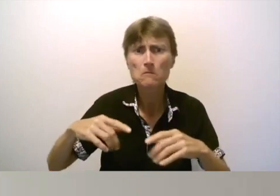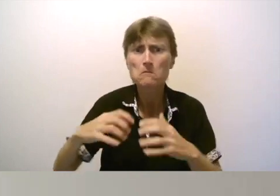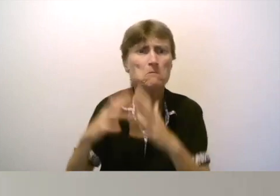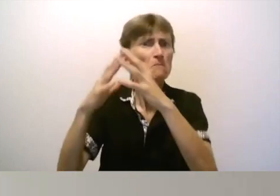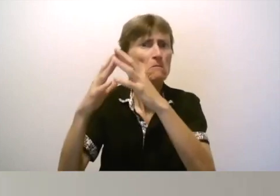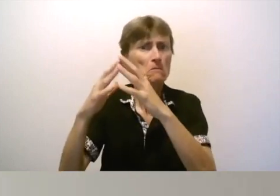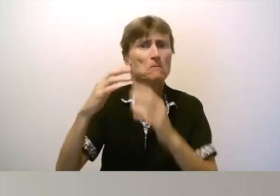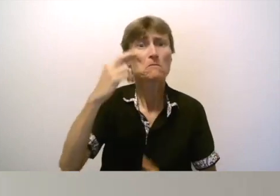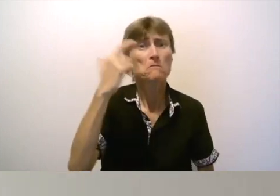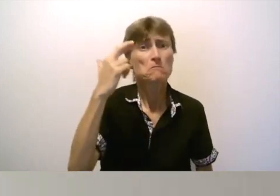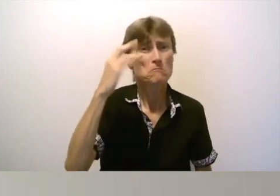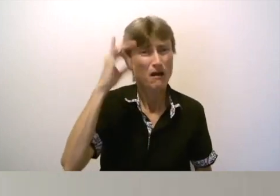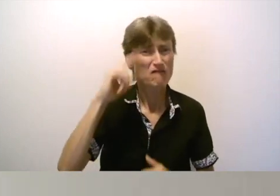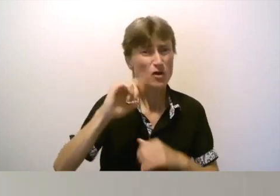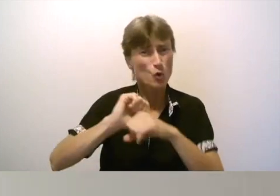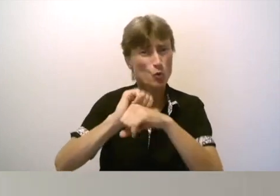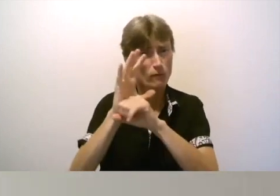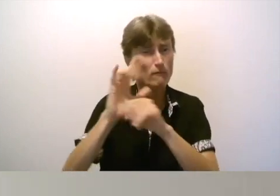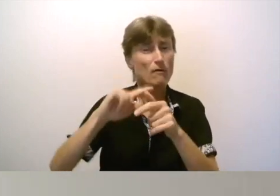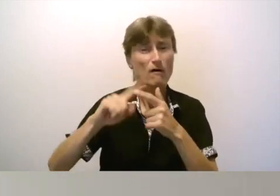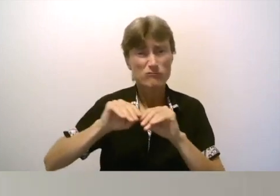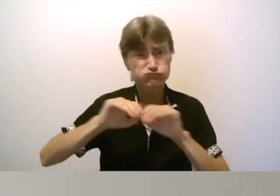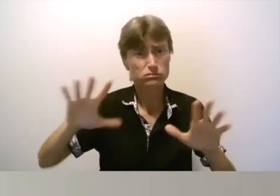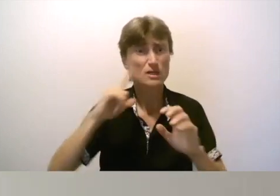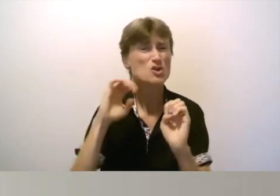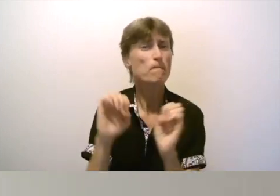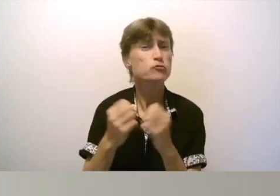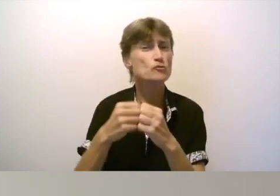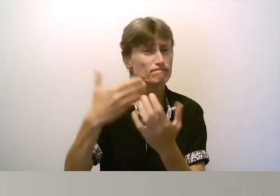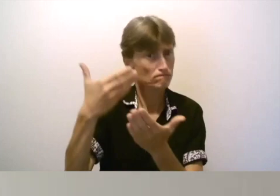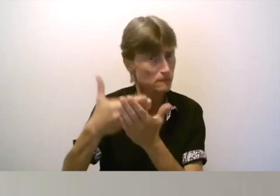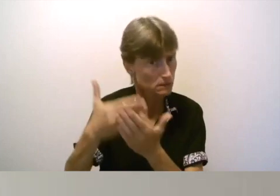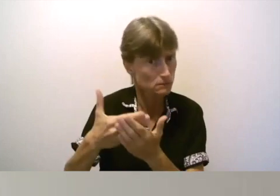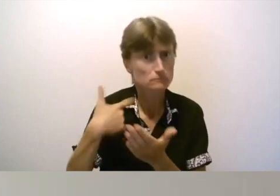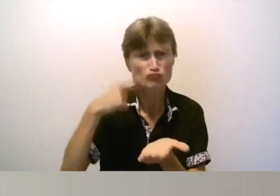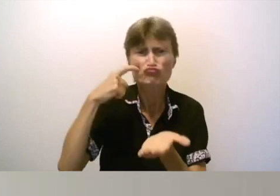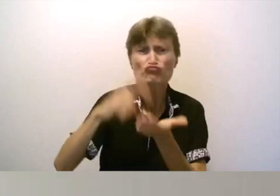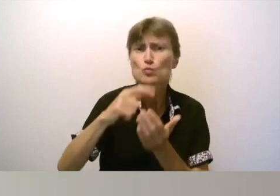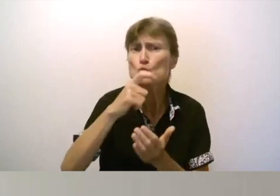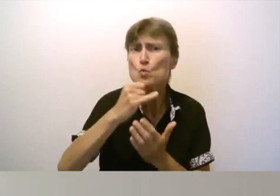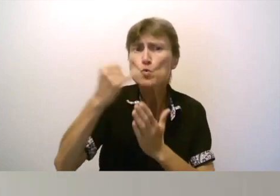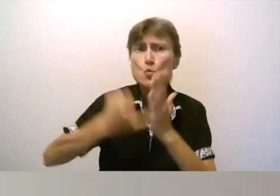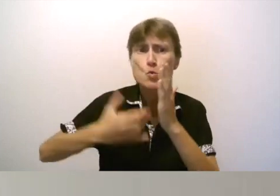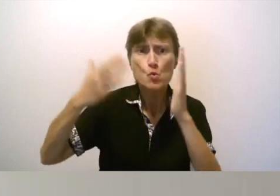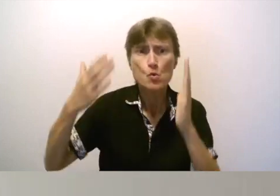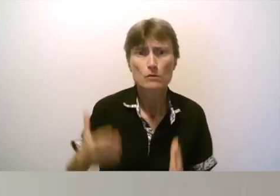19. and we realized that the artists on the margins were not going to hear about this funding we're not going to know